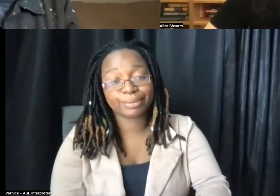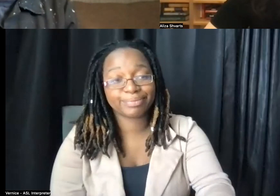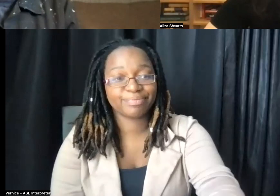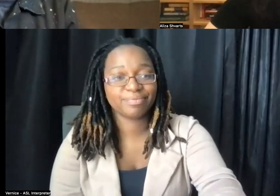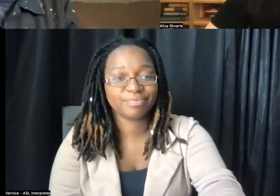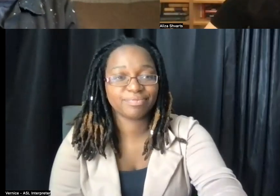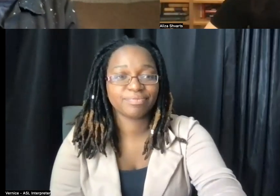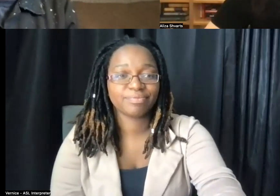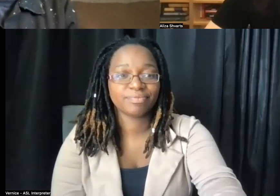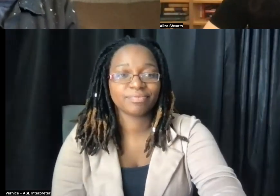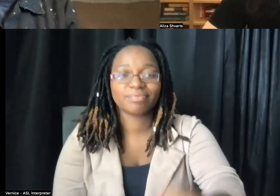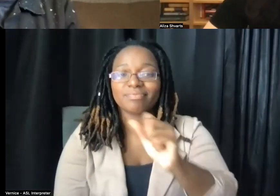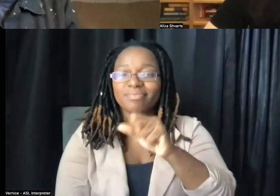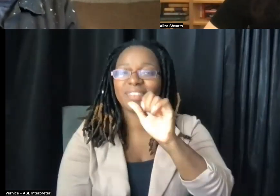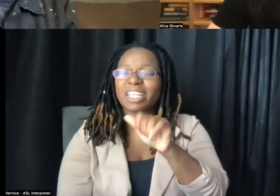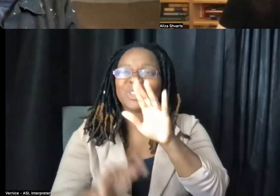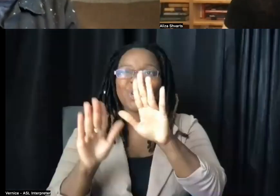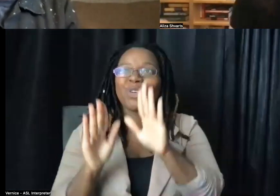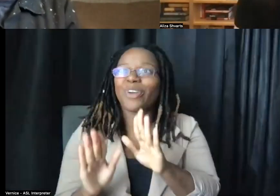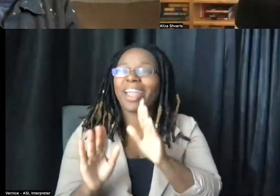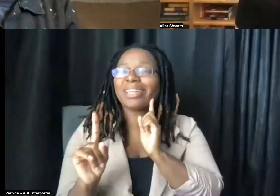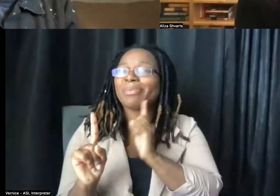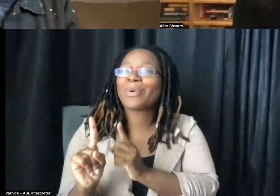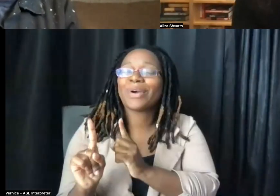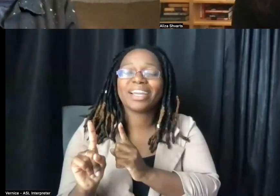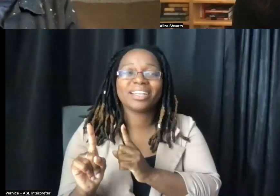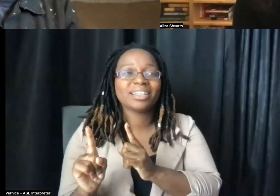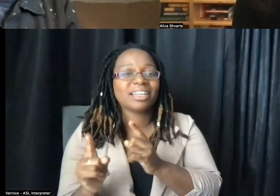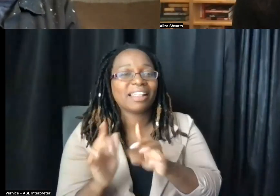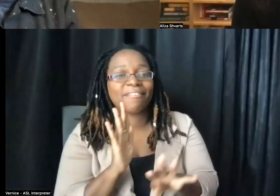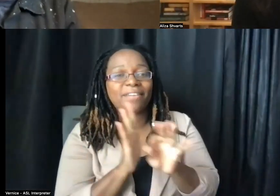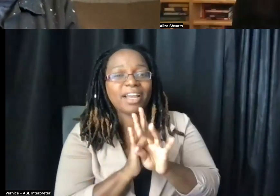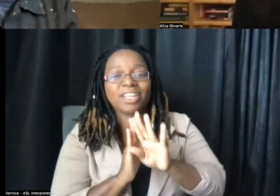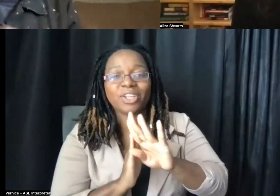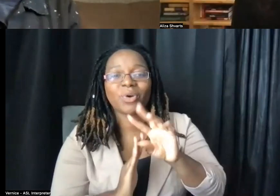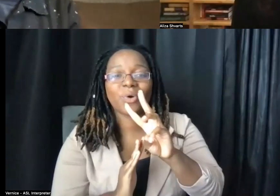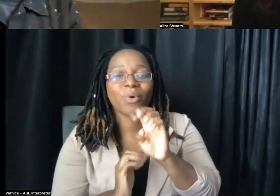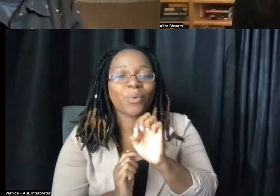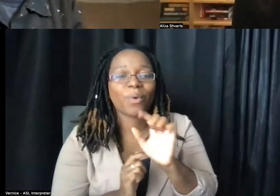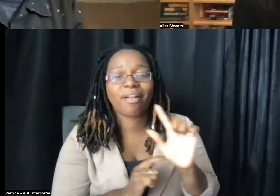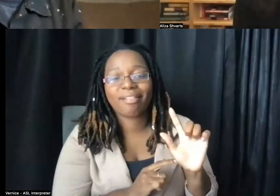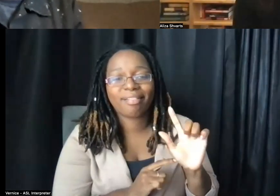ALIZA SHVARTS: Yeah. I think that is a great way